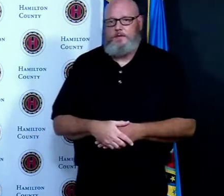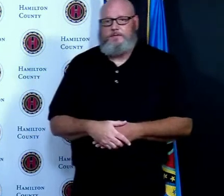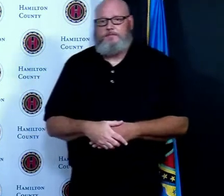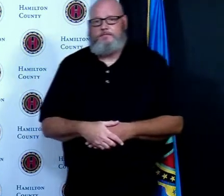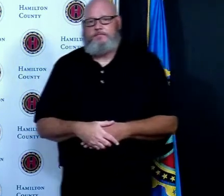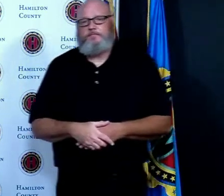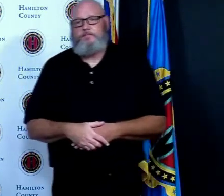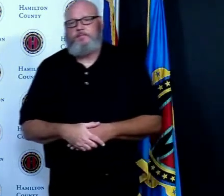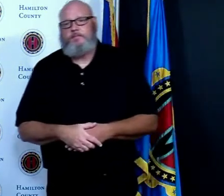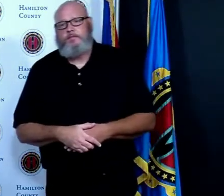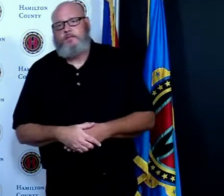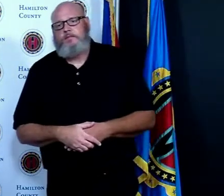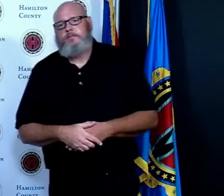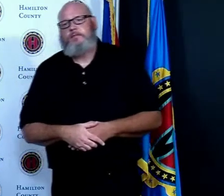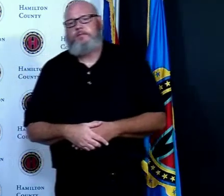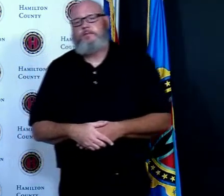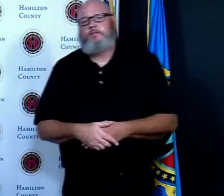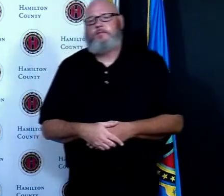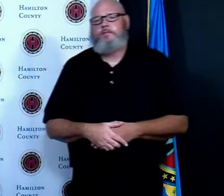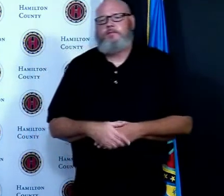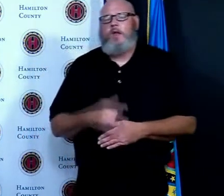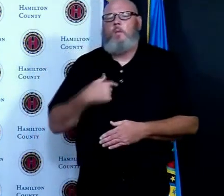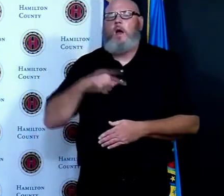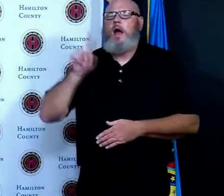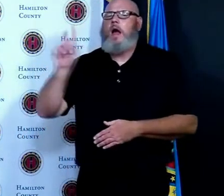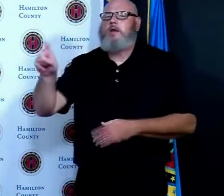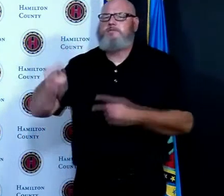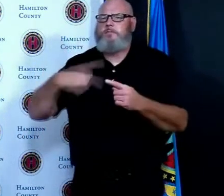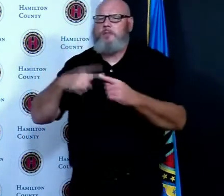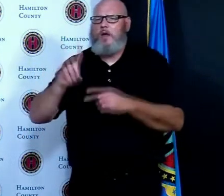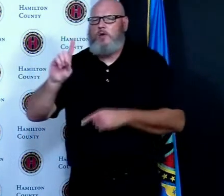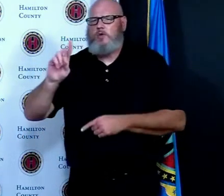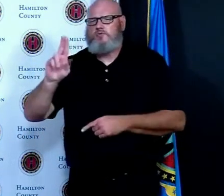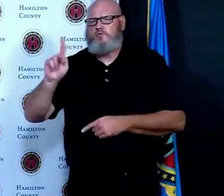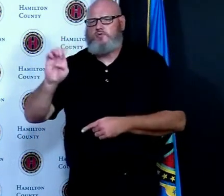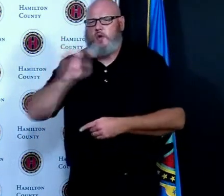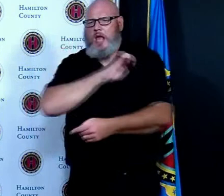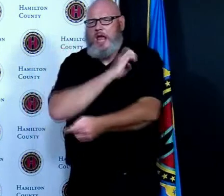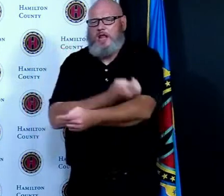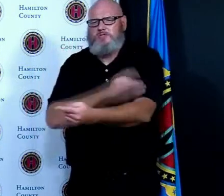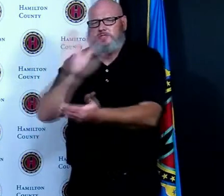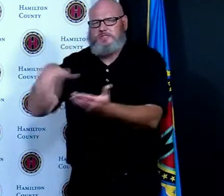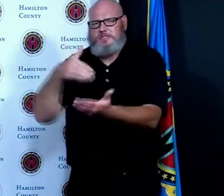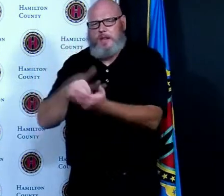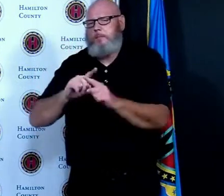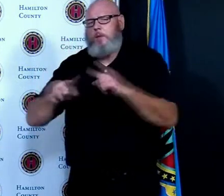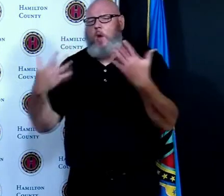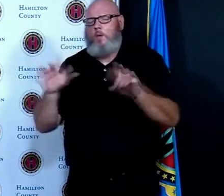sites has already been answered but I did wonder if I could ask Greg a question